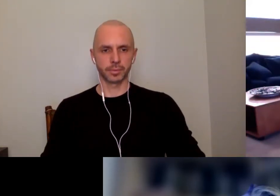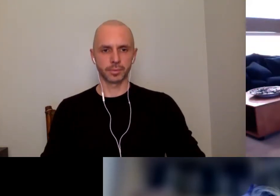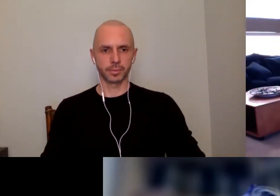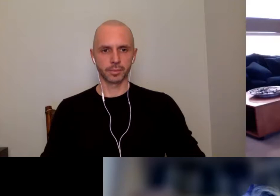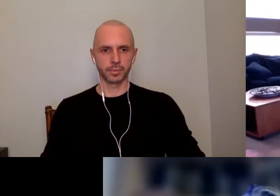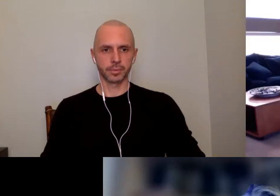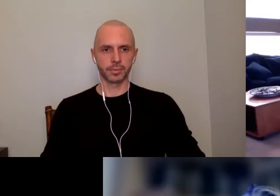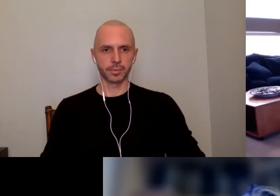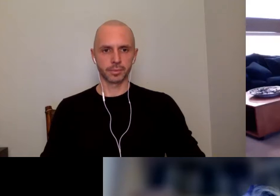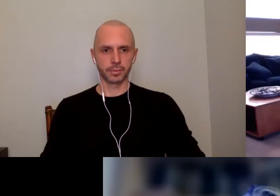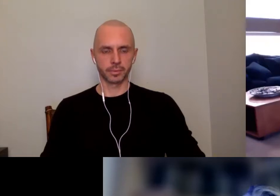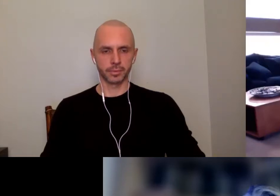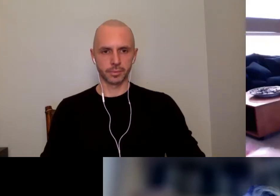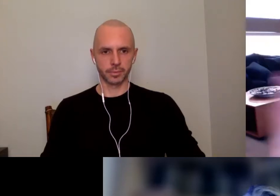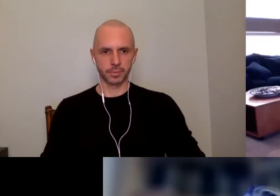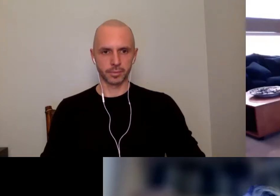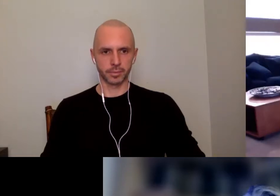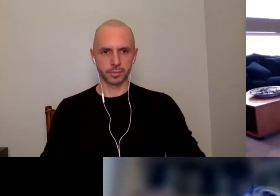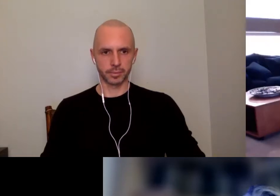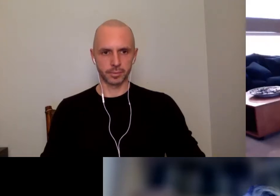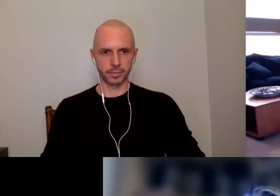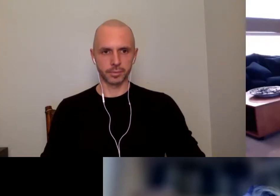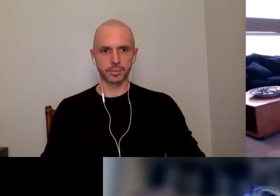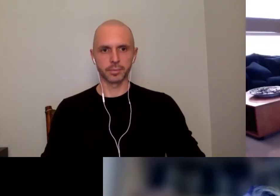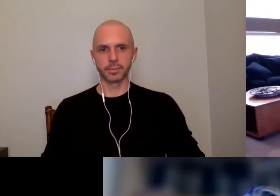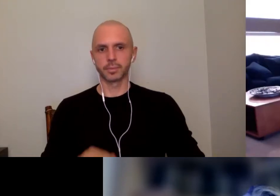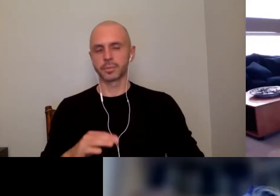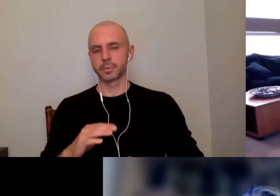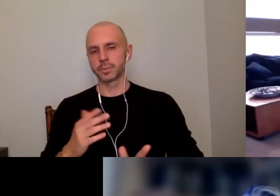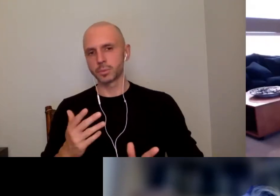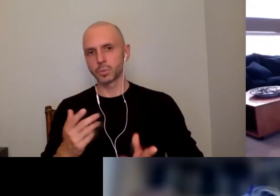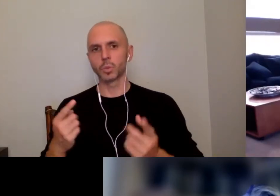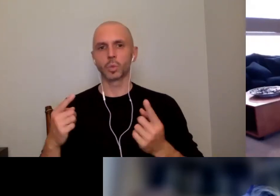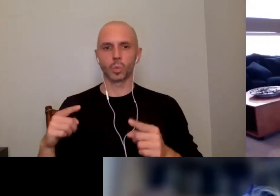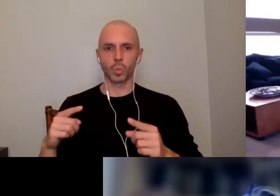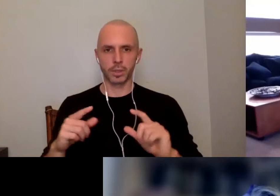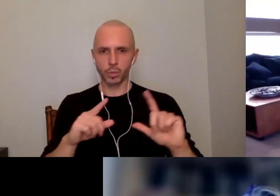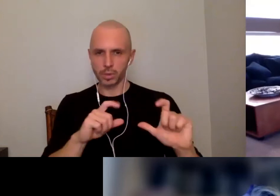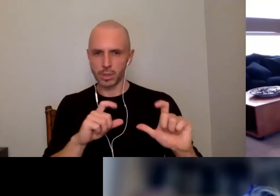so when you're making work of course you know on set or both of those images one was taken on set